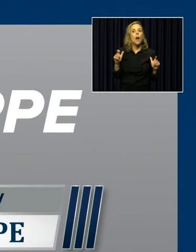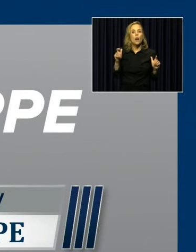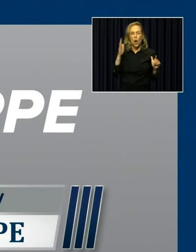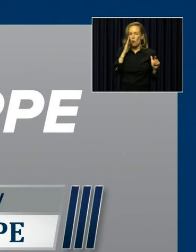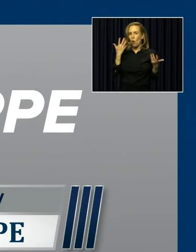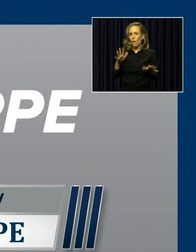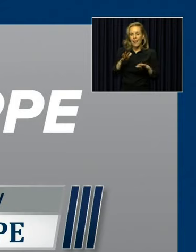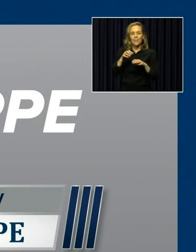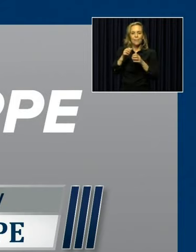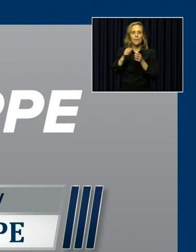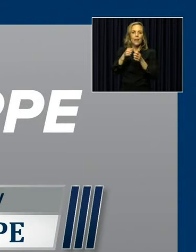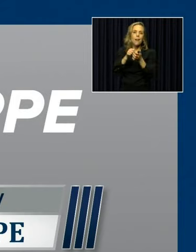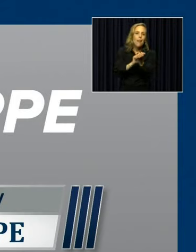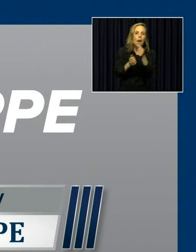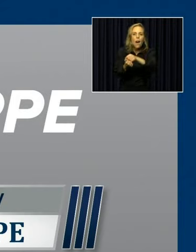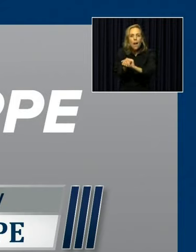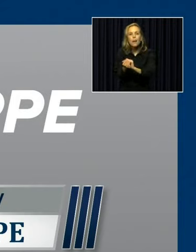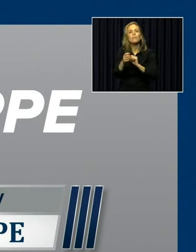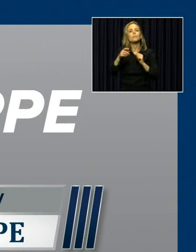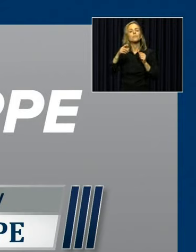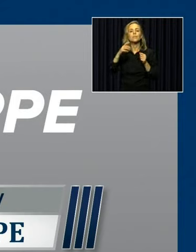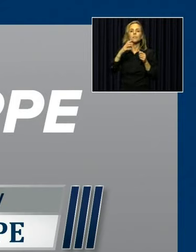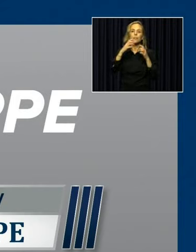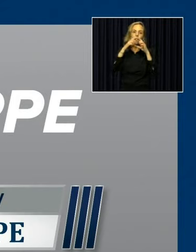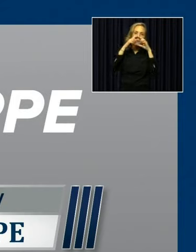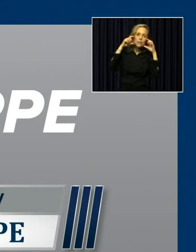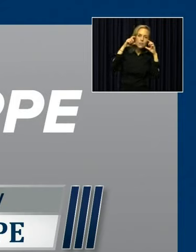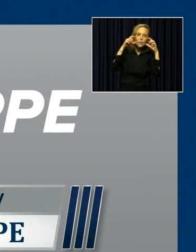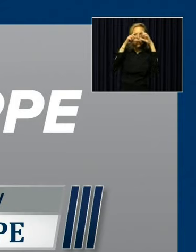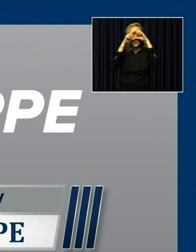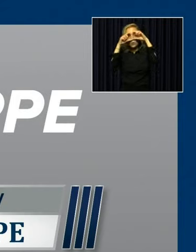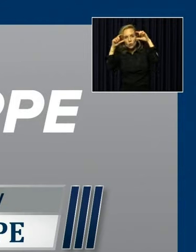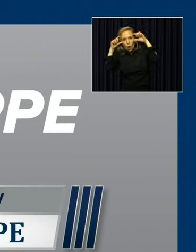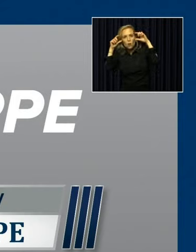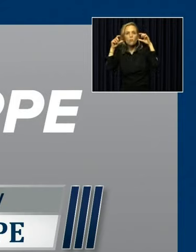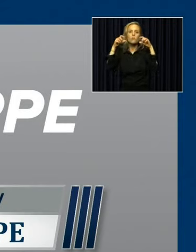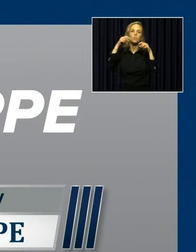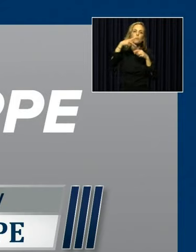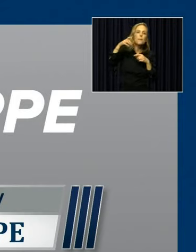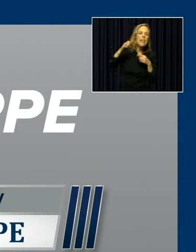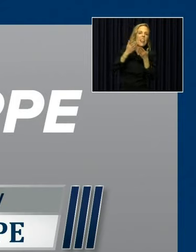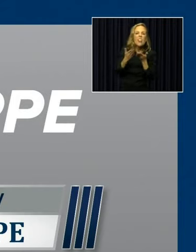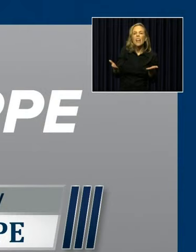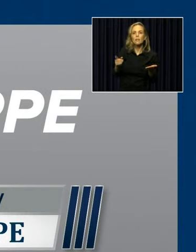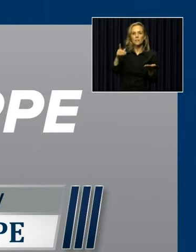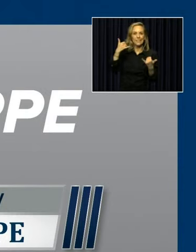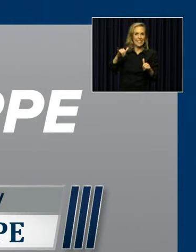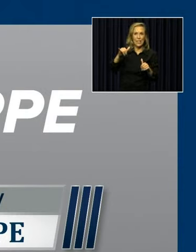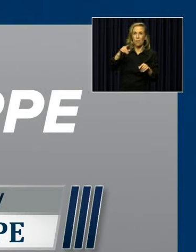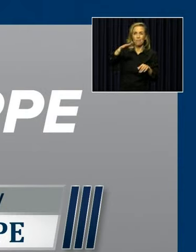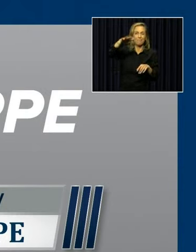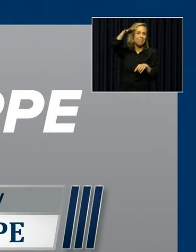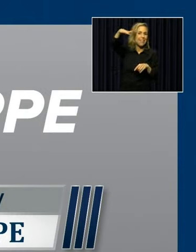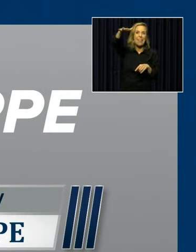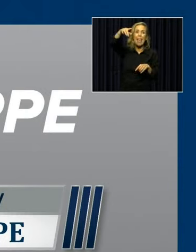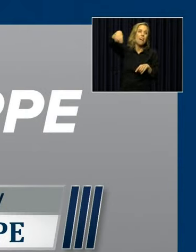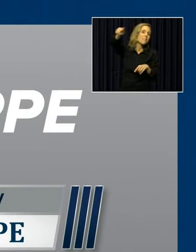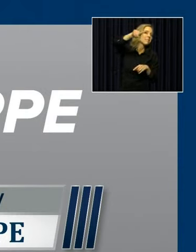SOMETHING TO HELP IN OUR BATTLE. ALL RIGHT.